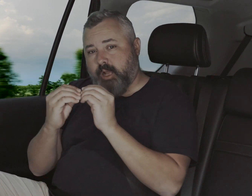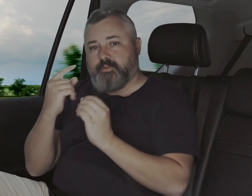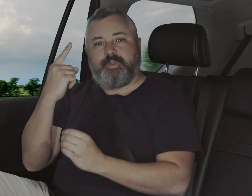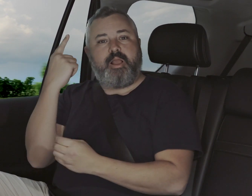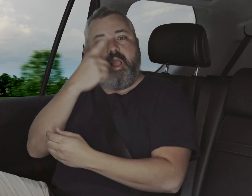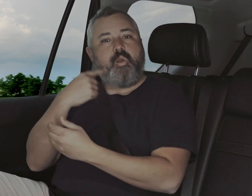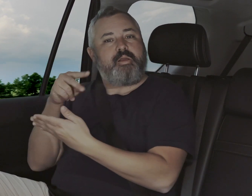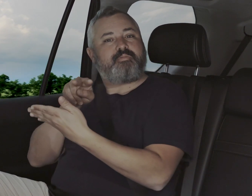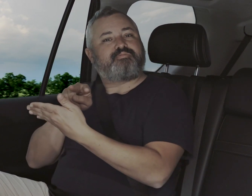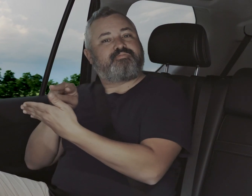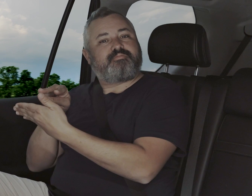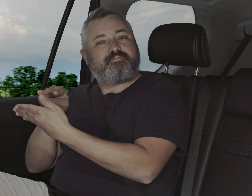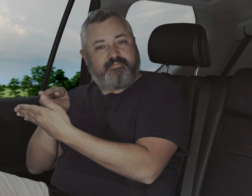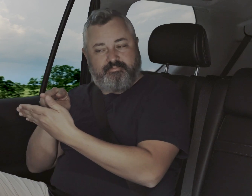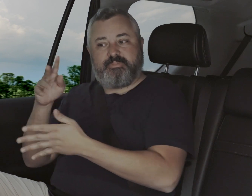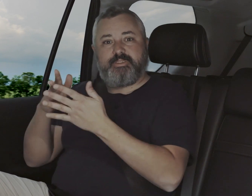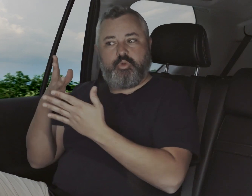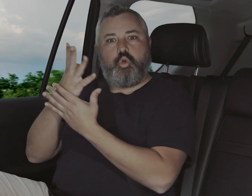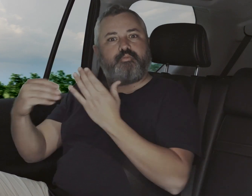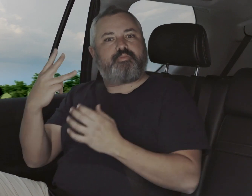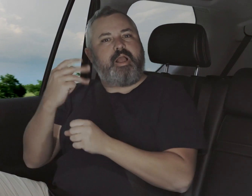it will use approximately three gigabytes of data.